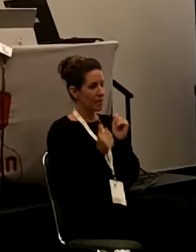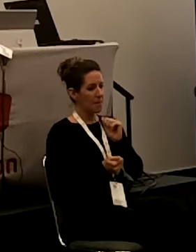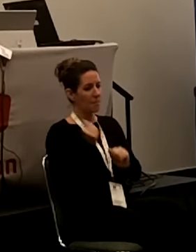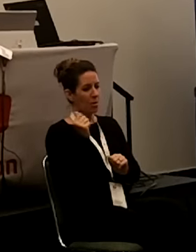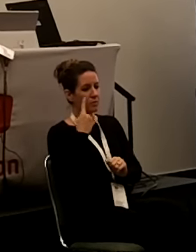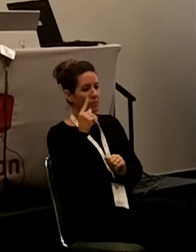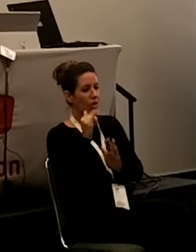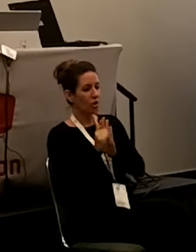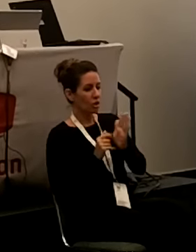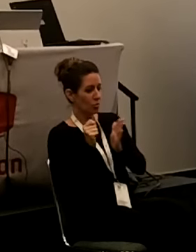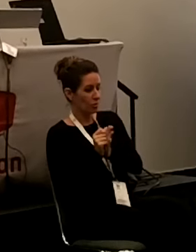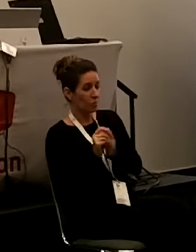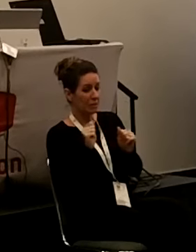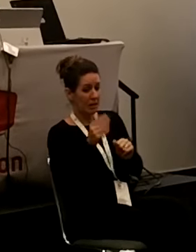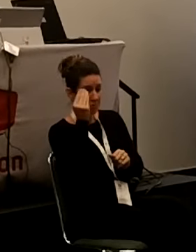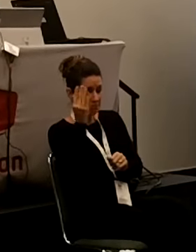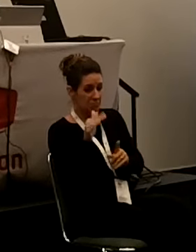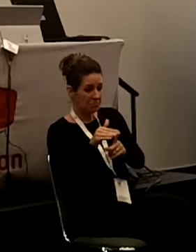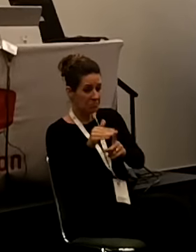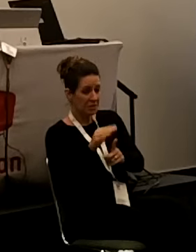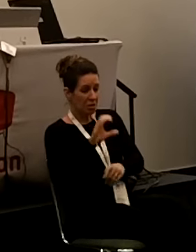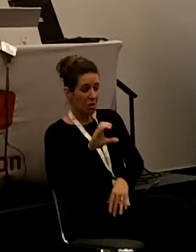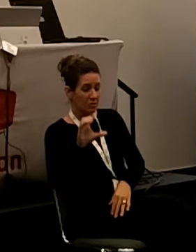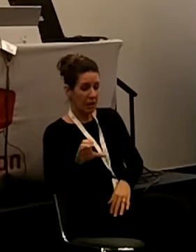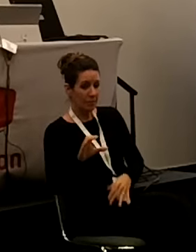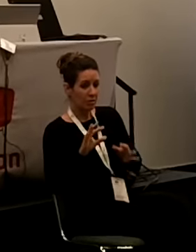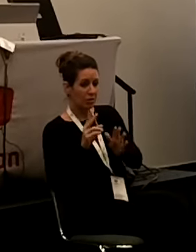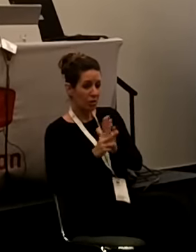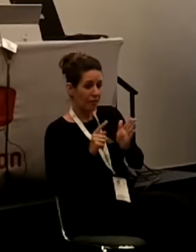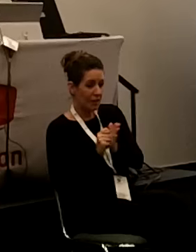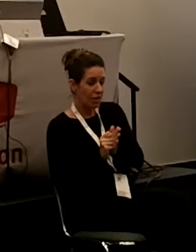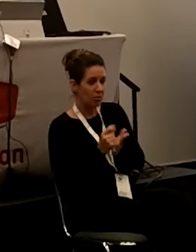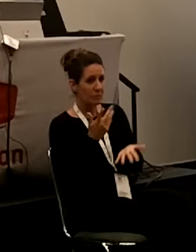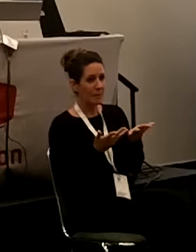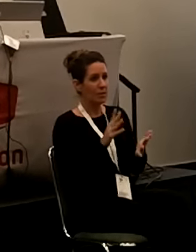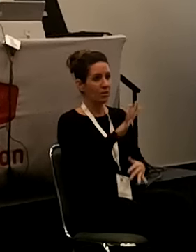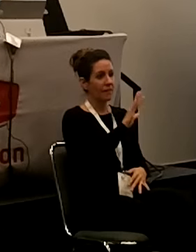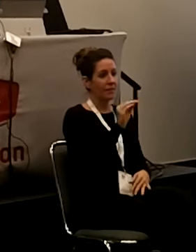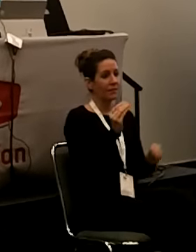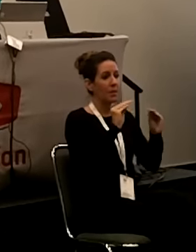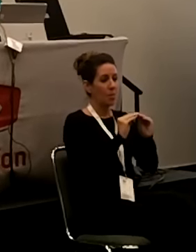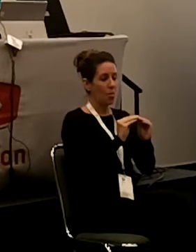You go, "Hey, can you closed caption your videos?" They get that notification, and then it'll just pop up, like, 50 more coming right behind them.